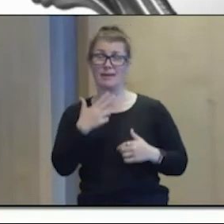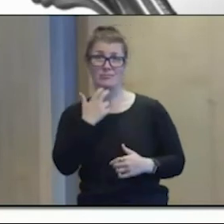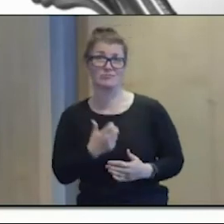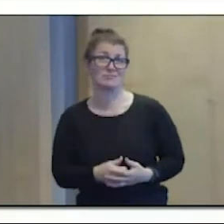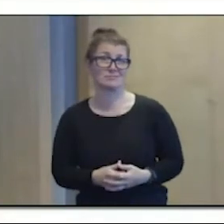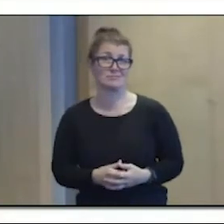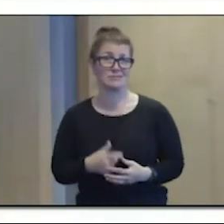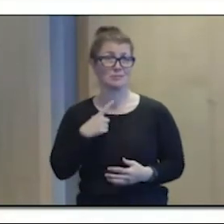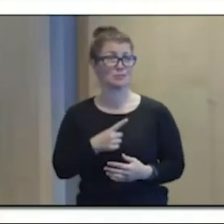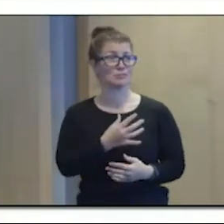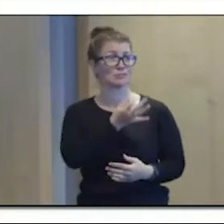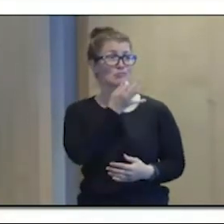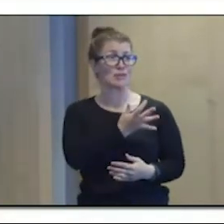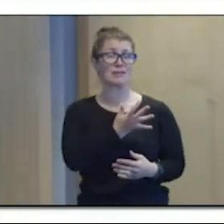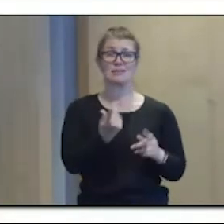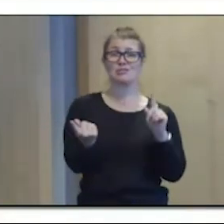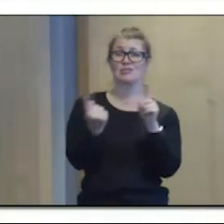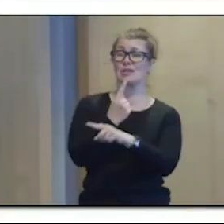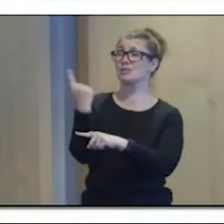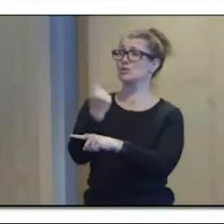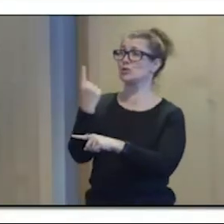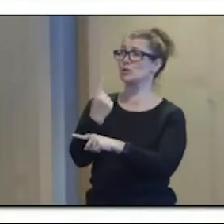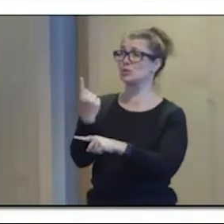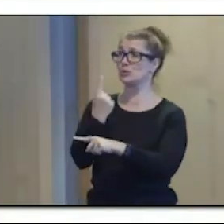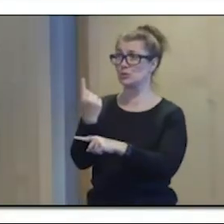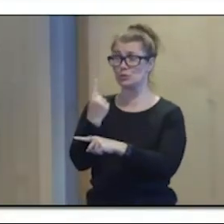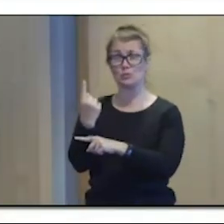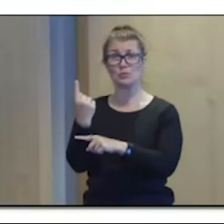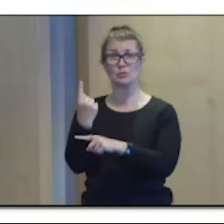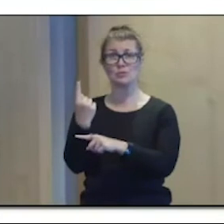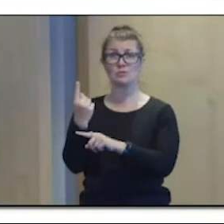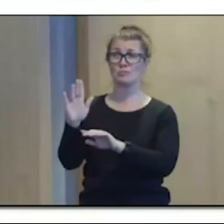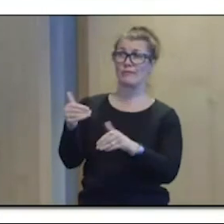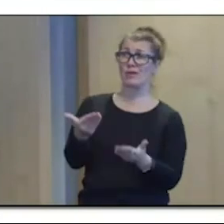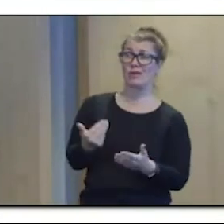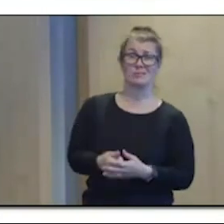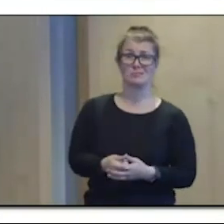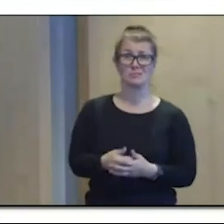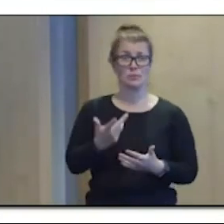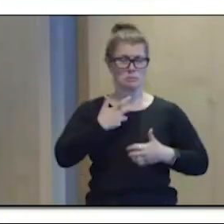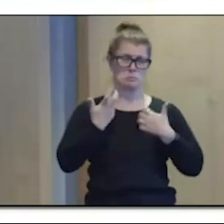rarely change our retailer. So we like to moan a lot about the electricity price but we don't